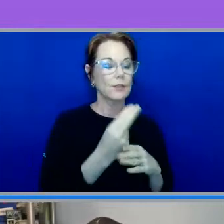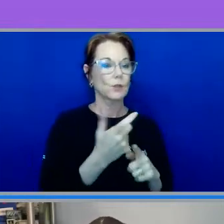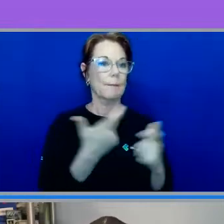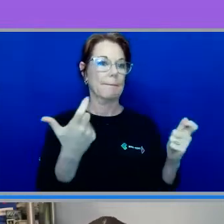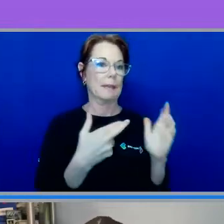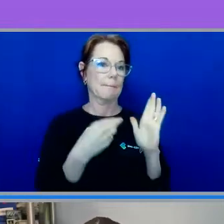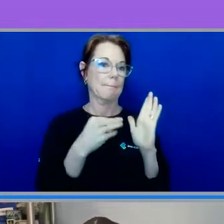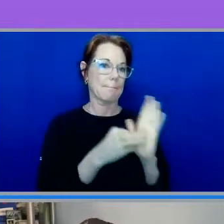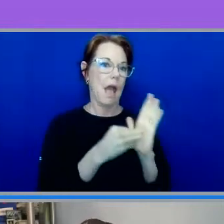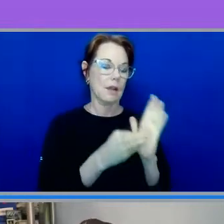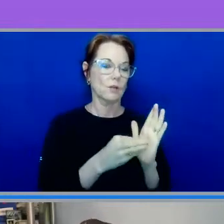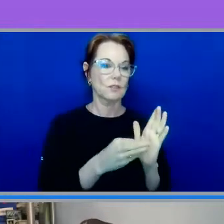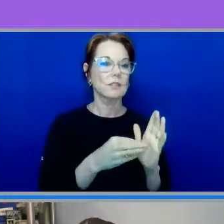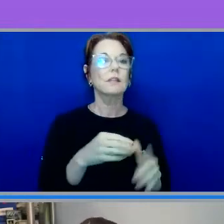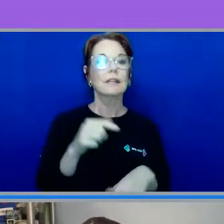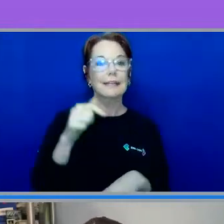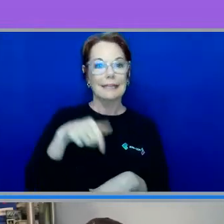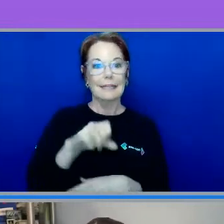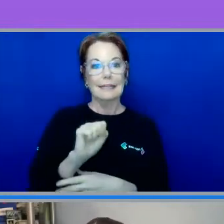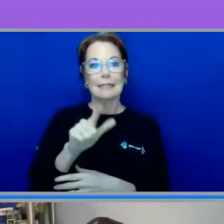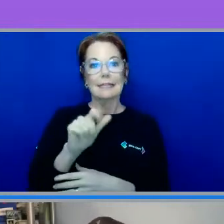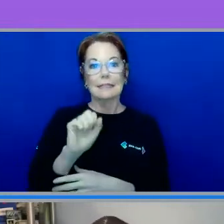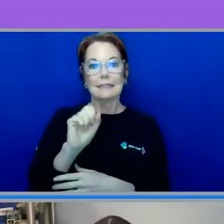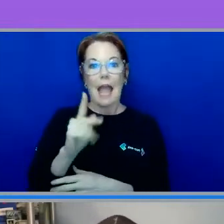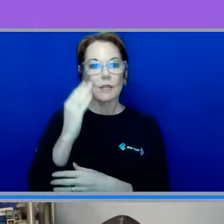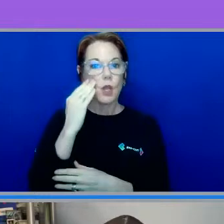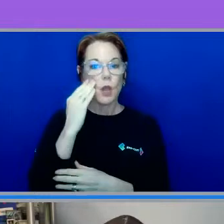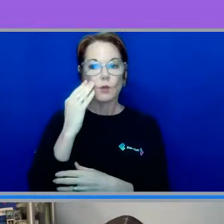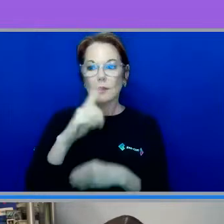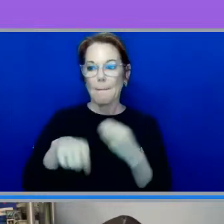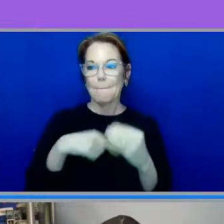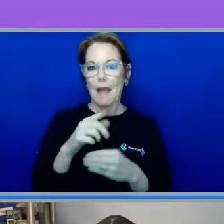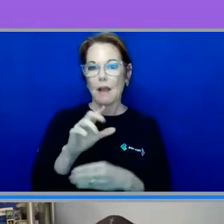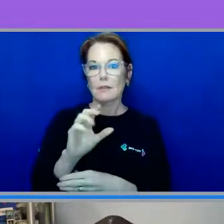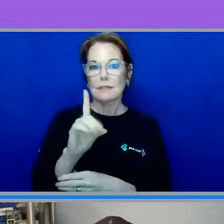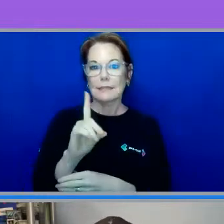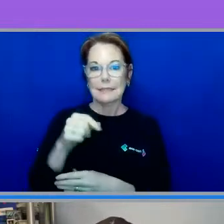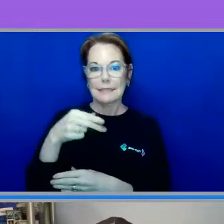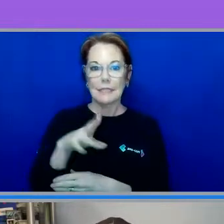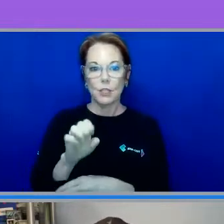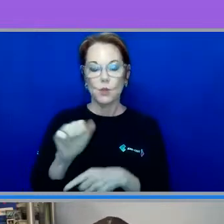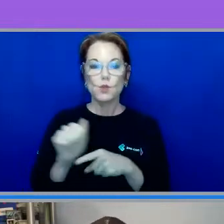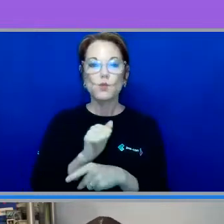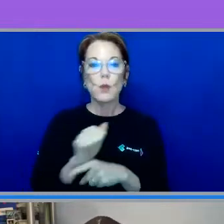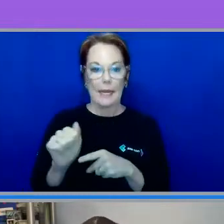models, it knows about all of Dx's training resources and therefore has much greater